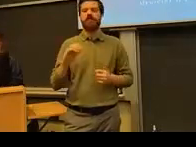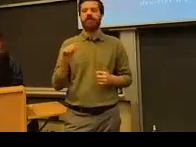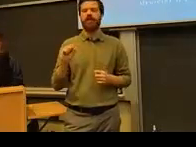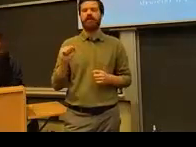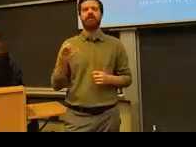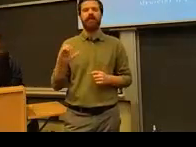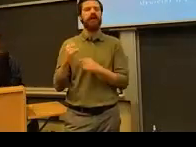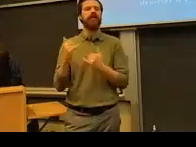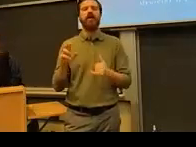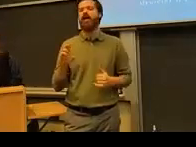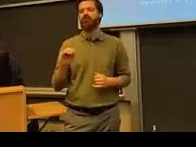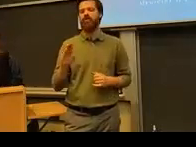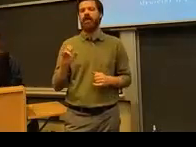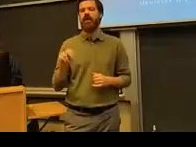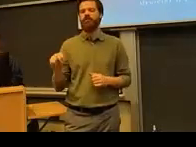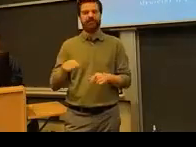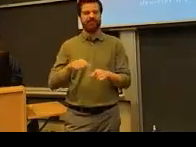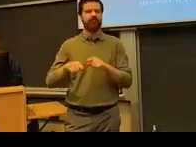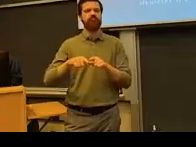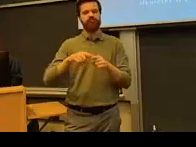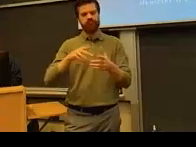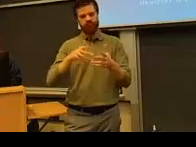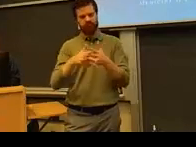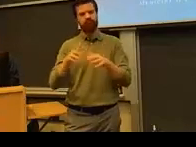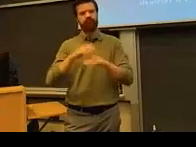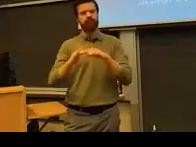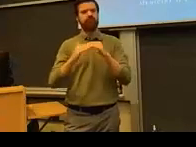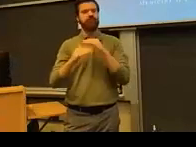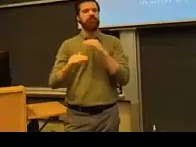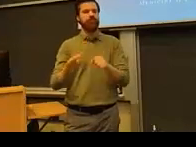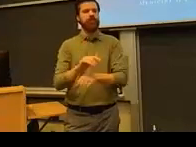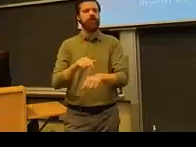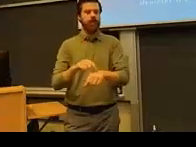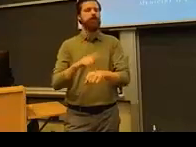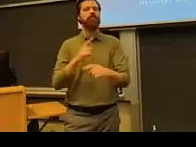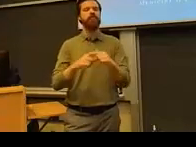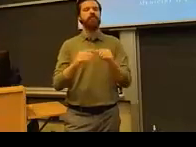now Robin specialized to be on the unit full-time and uh peer support specialists